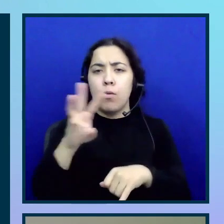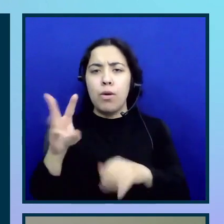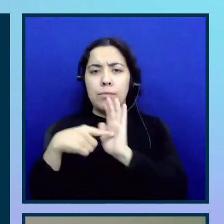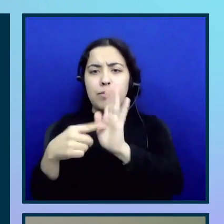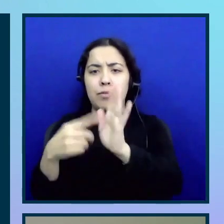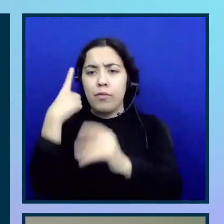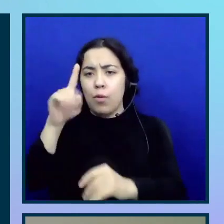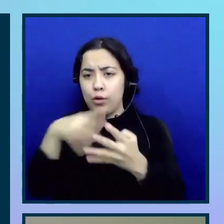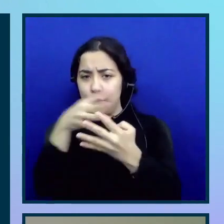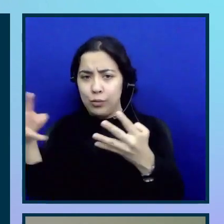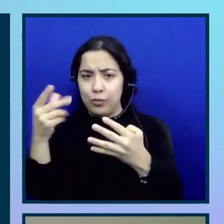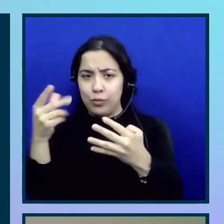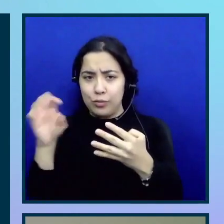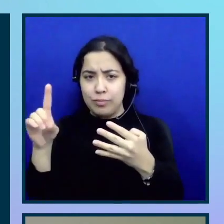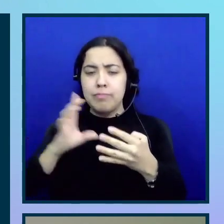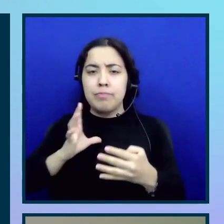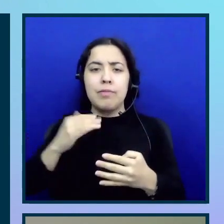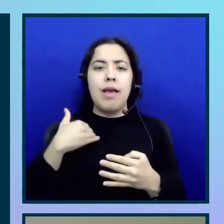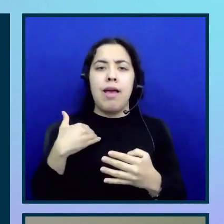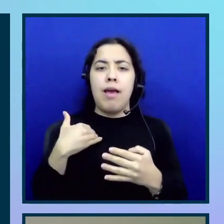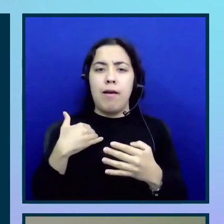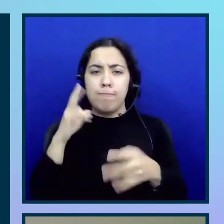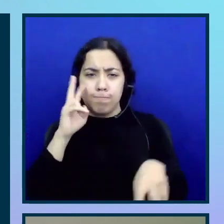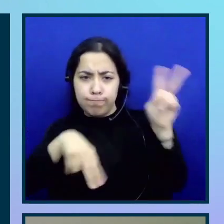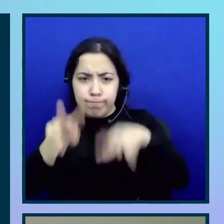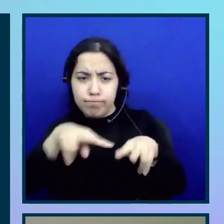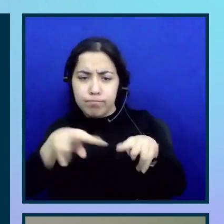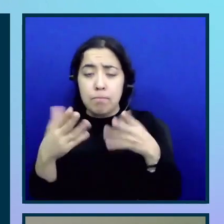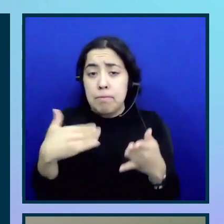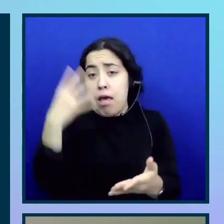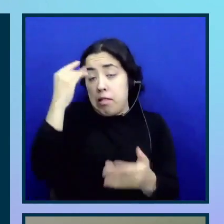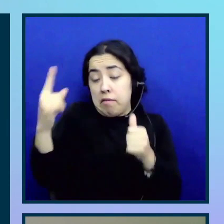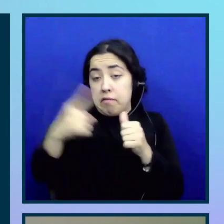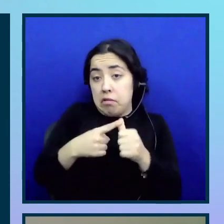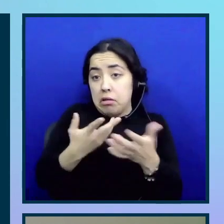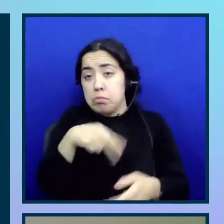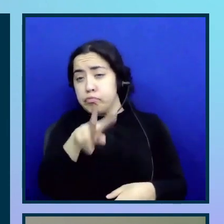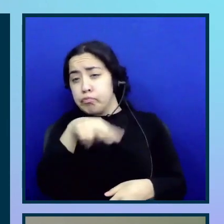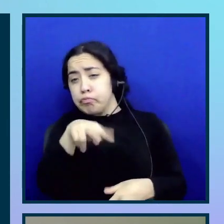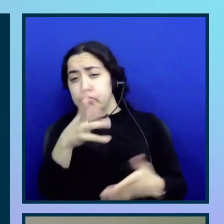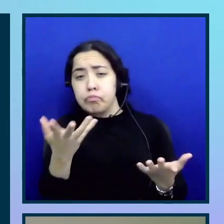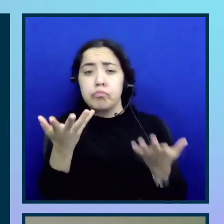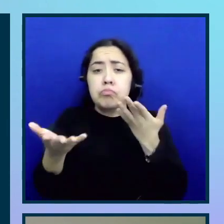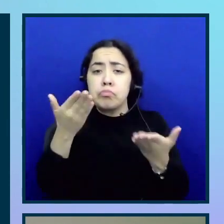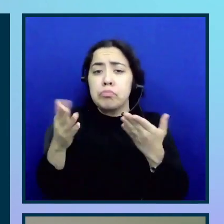There are coming in, looking at all of this, I might think something like, well, the native examples inform me